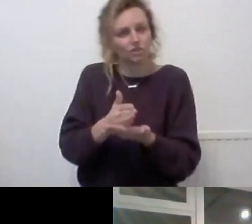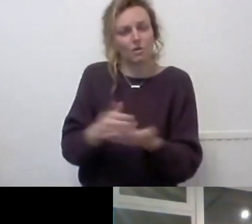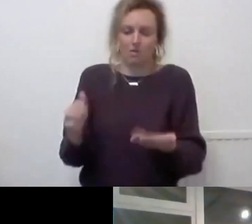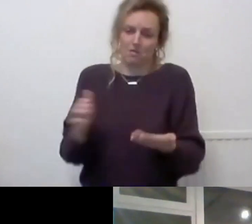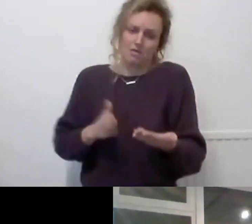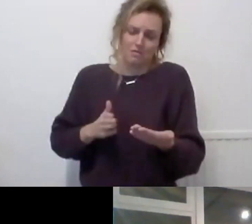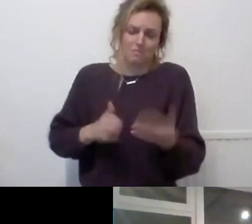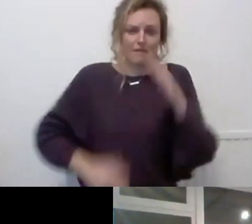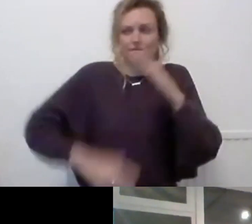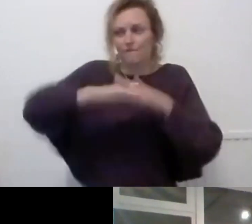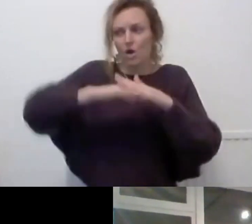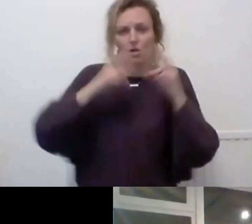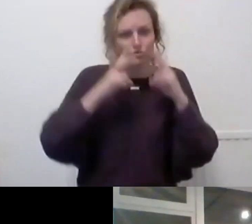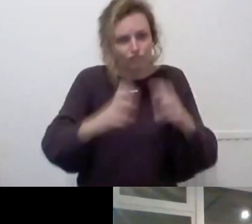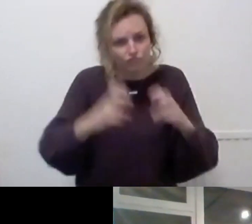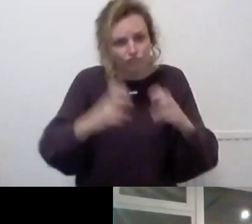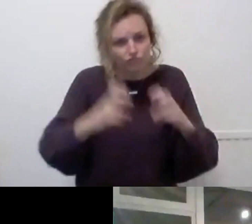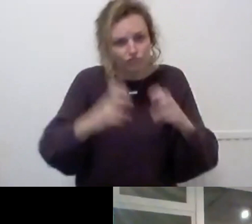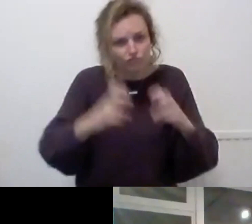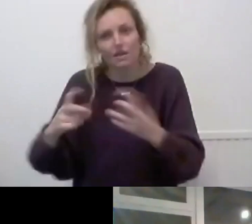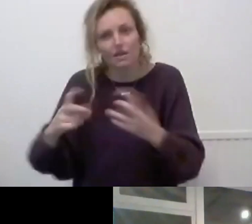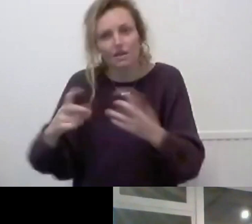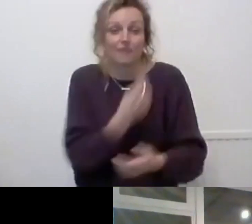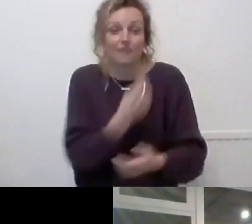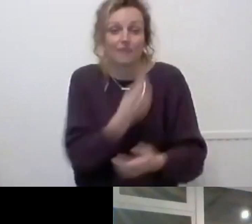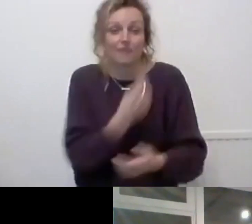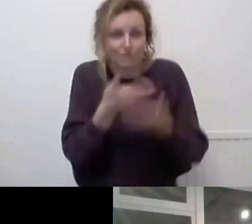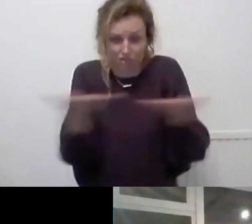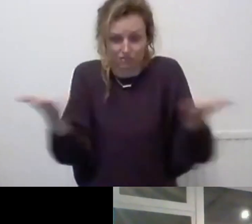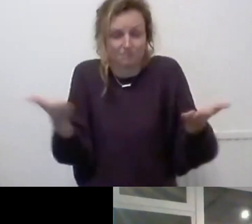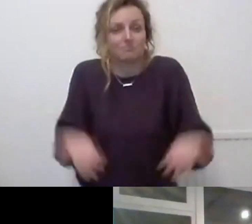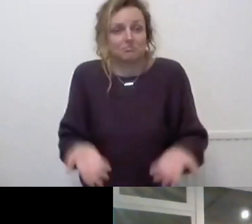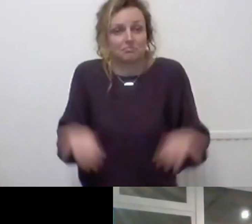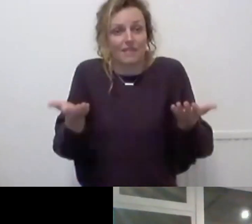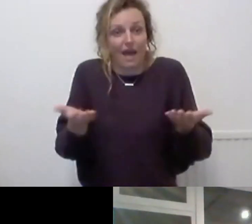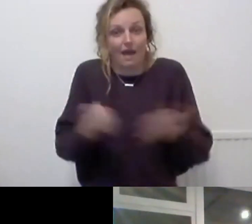the evidence makes good sense. And then there's other information that I see. And I just think